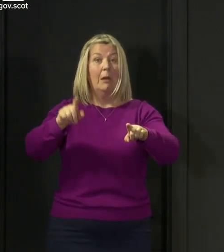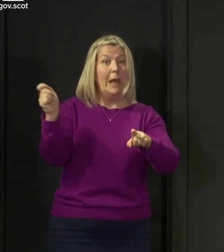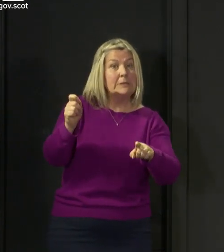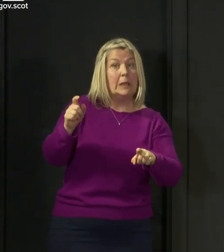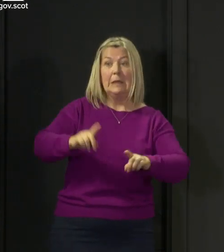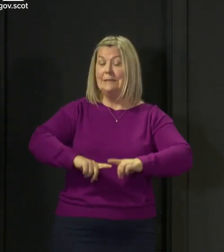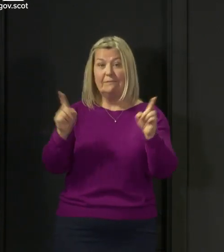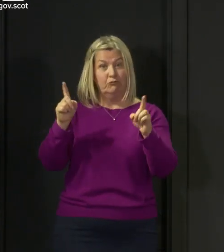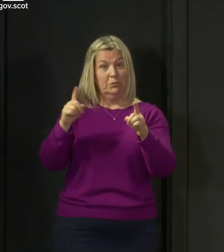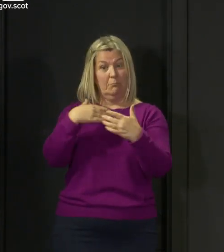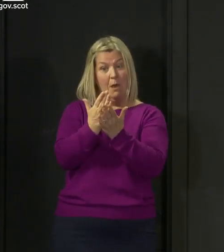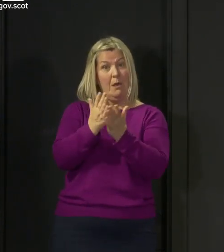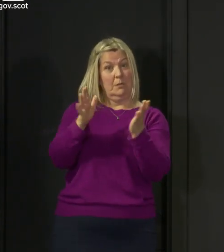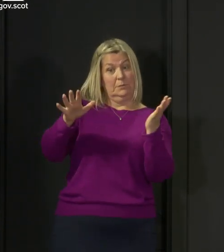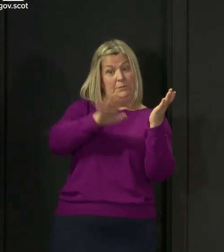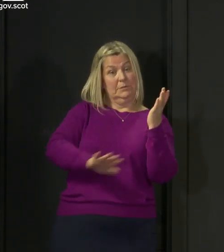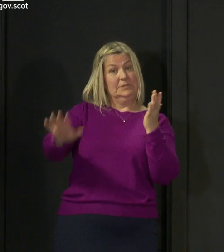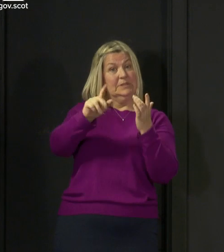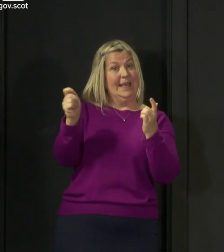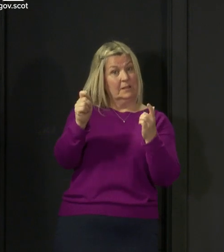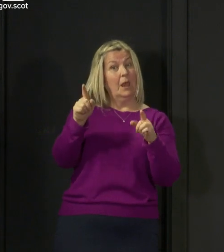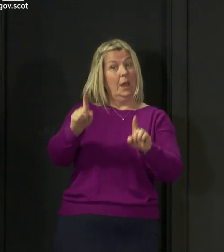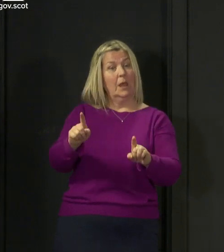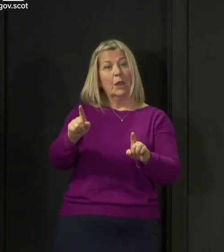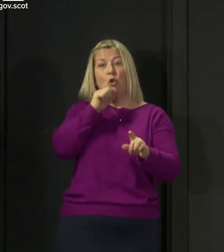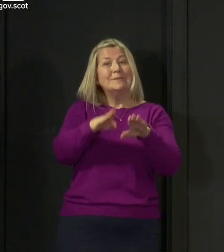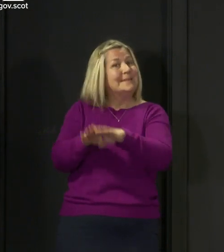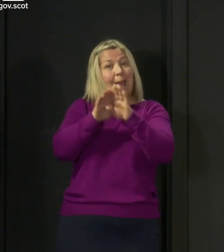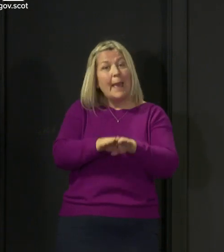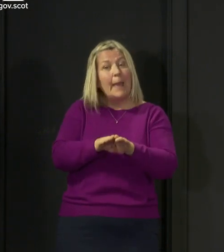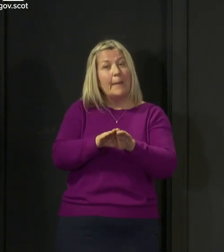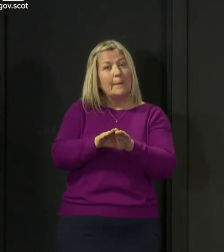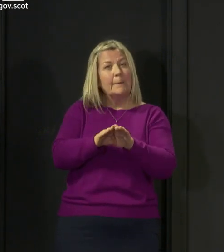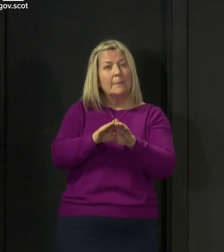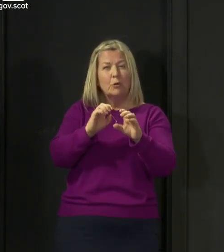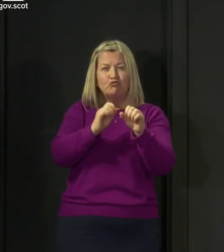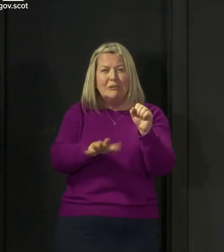parts of Italy have had restrictions lifted at different times. This is not unusual, and